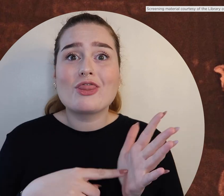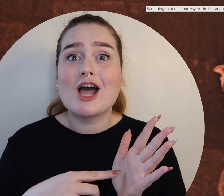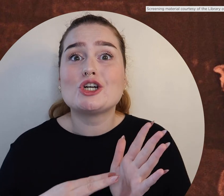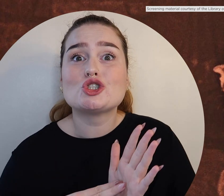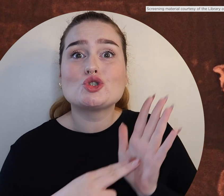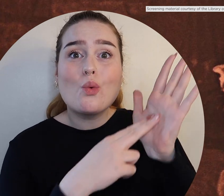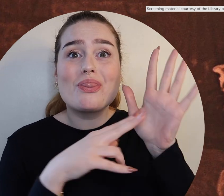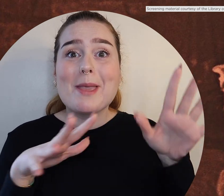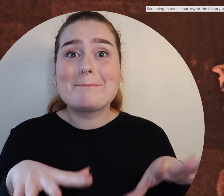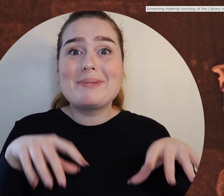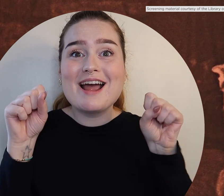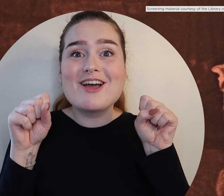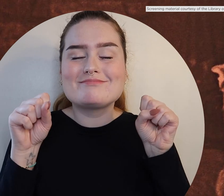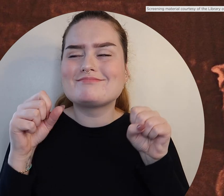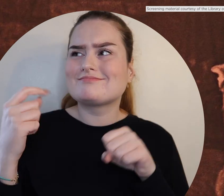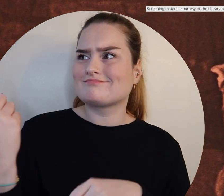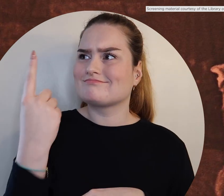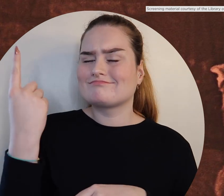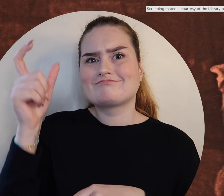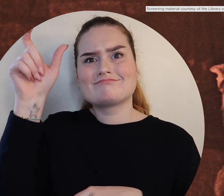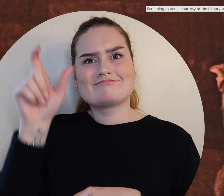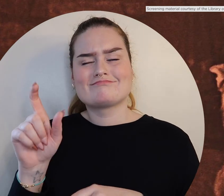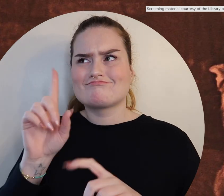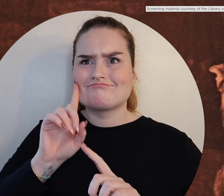canine Hollywood superstar, Rin Tin Tin.